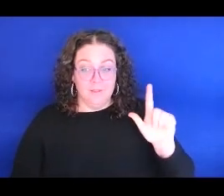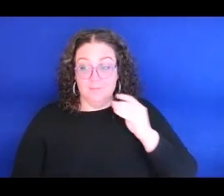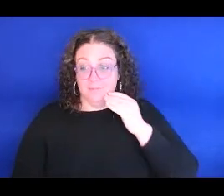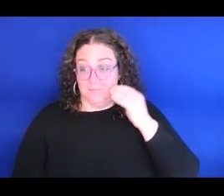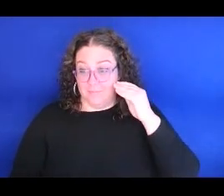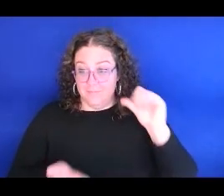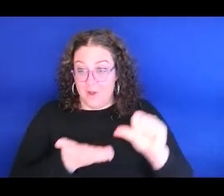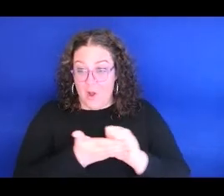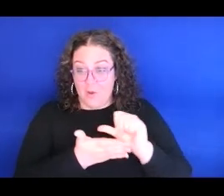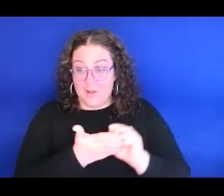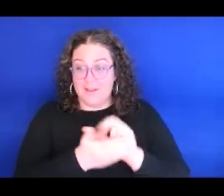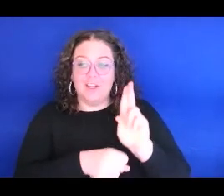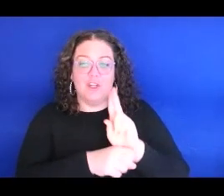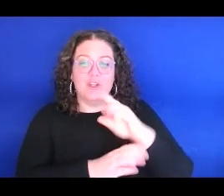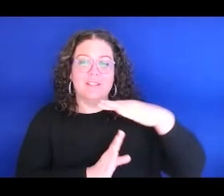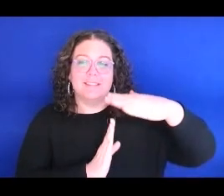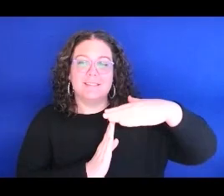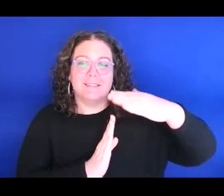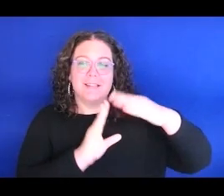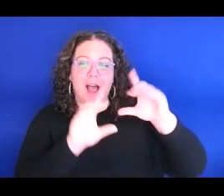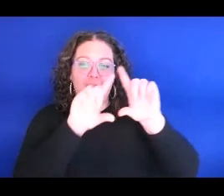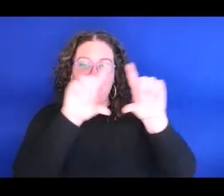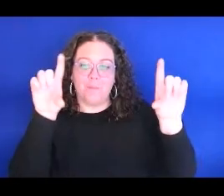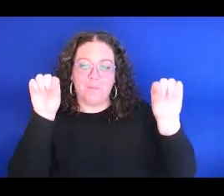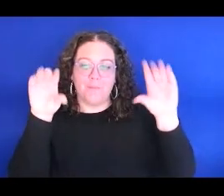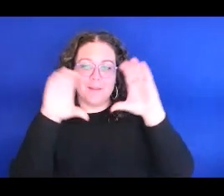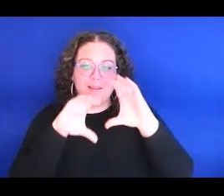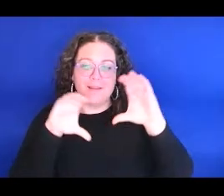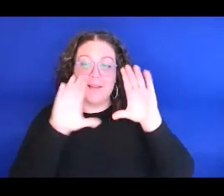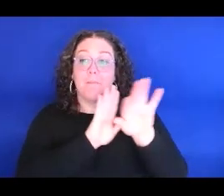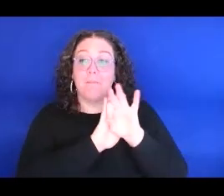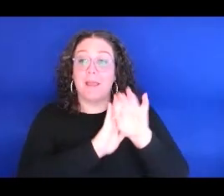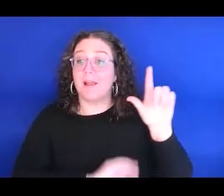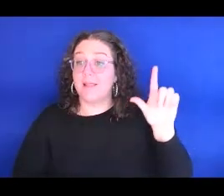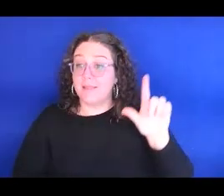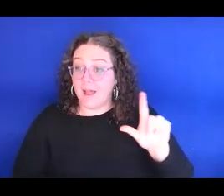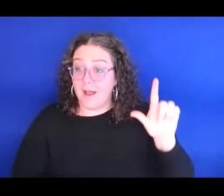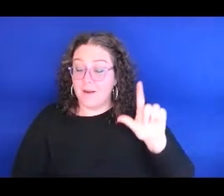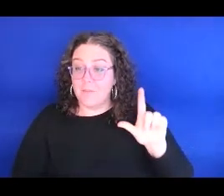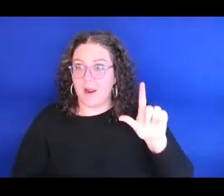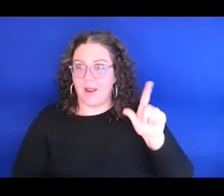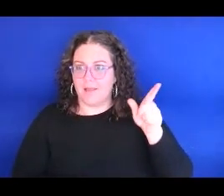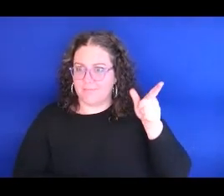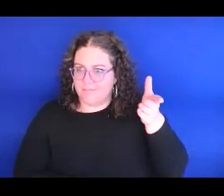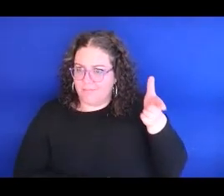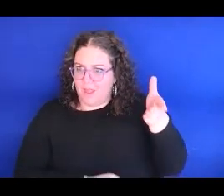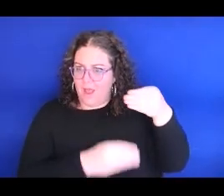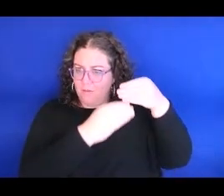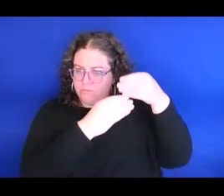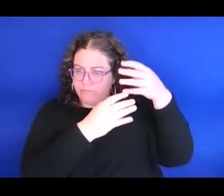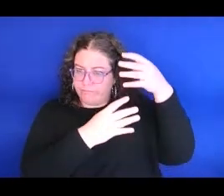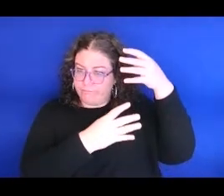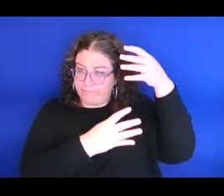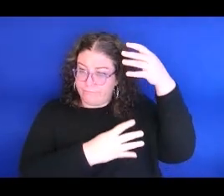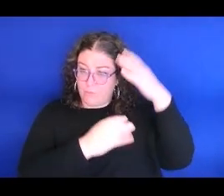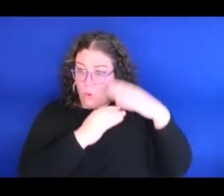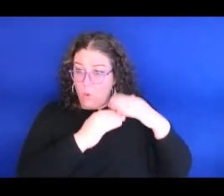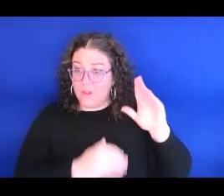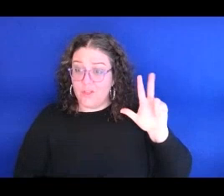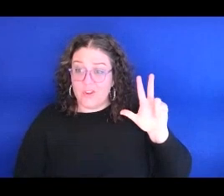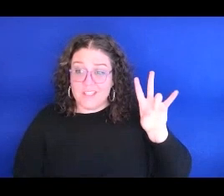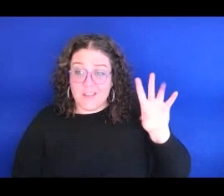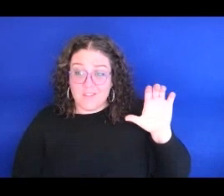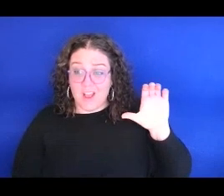navigation bar and select "Library." This section contains over 3,700 materials.